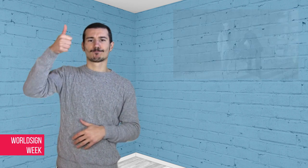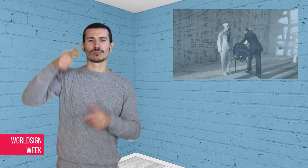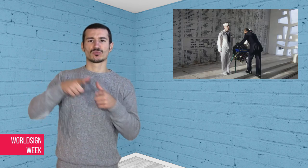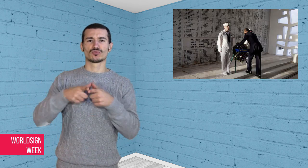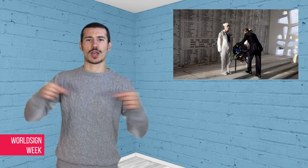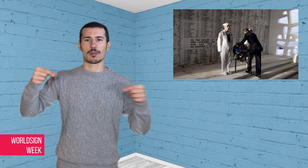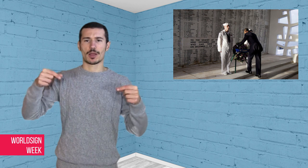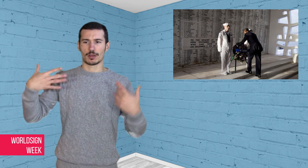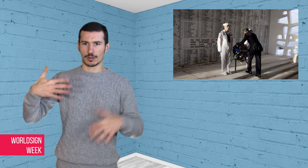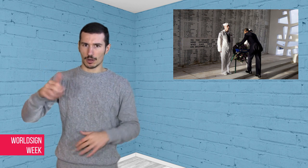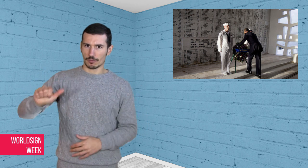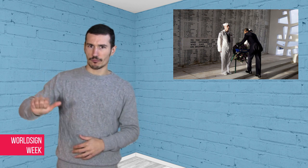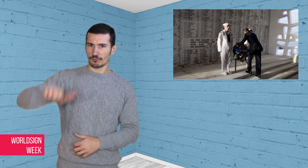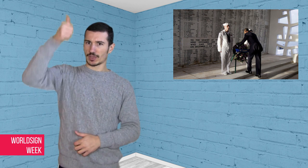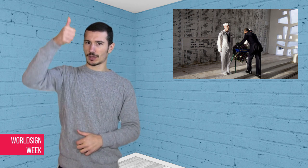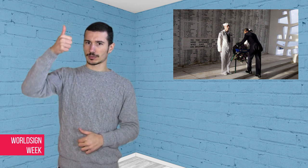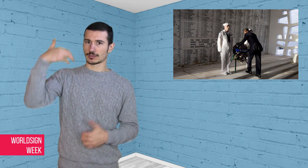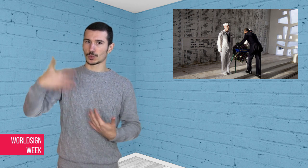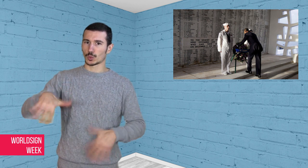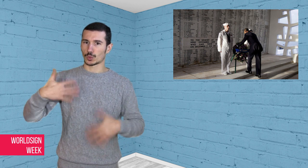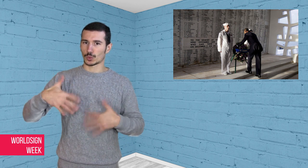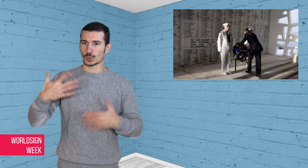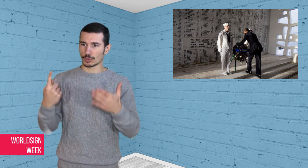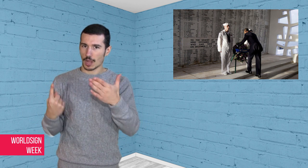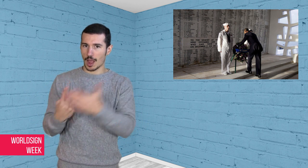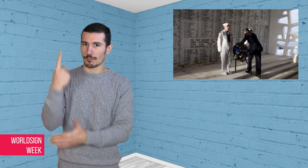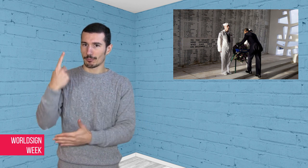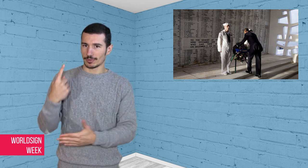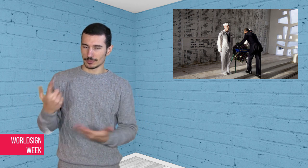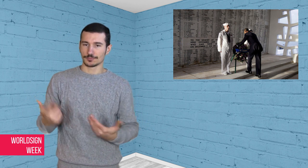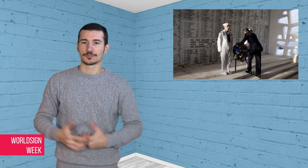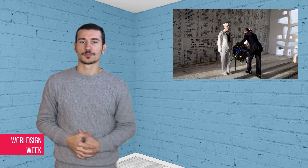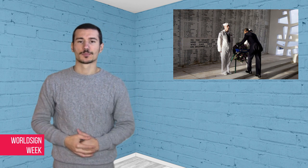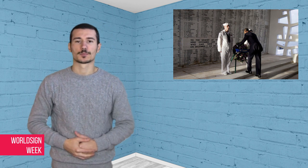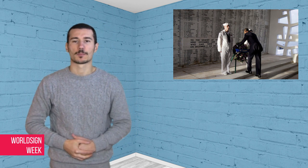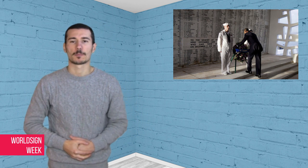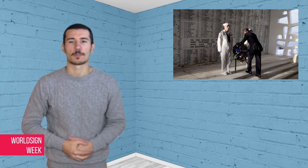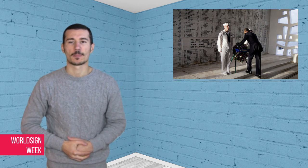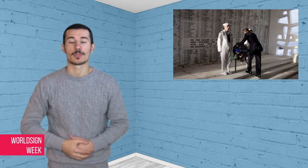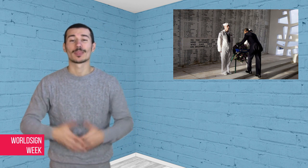making it a historic event.